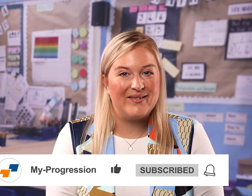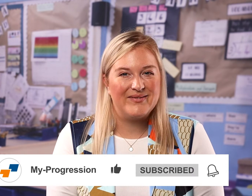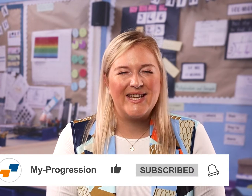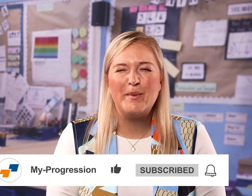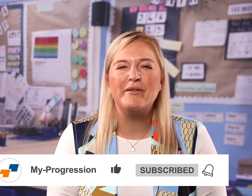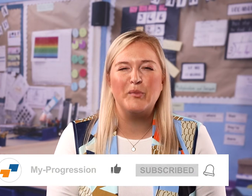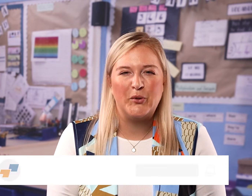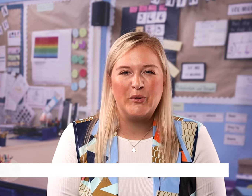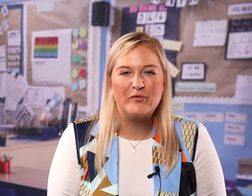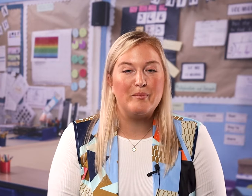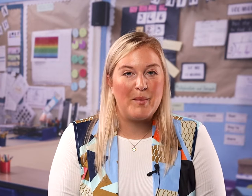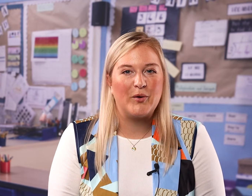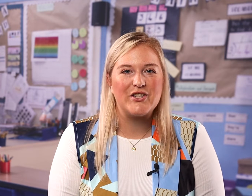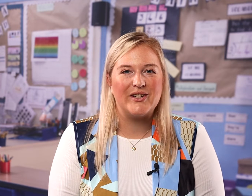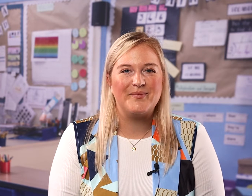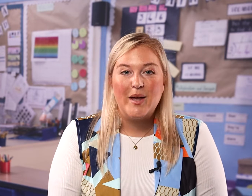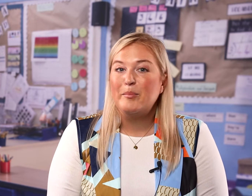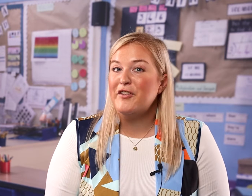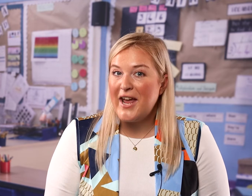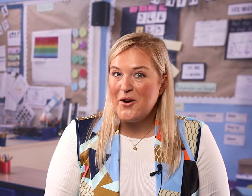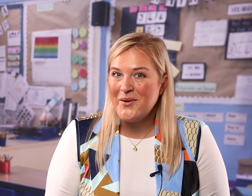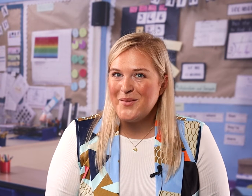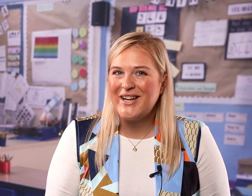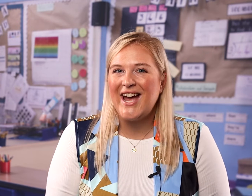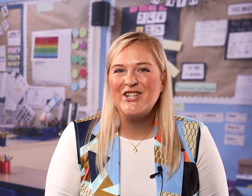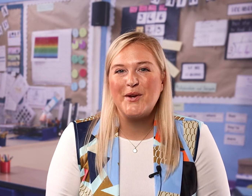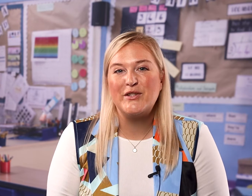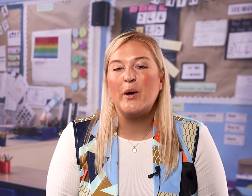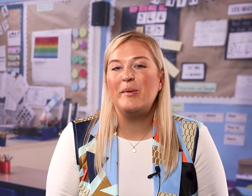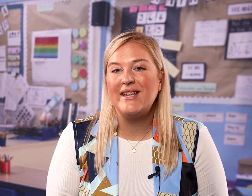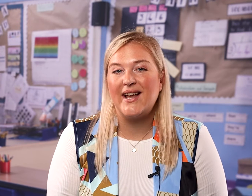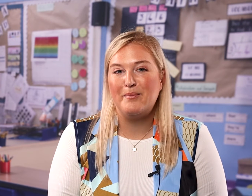bell to keep hearing more from My-Progression. But for now I’m going to hand you over to our BSL